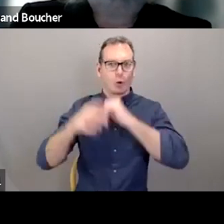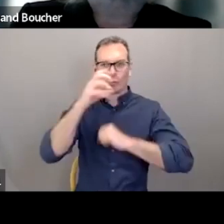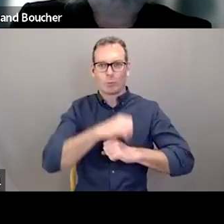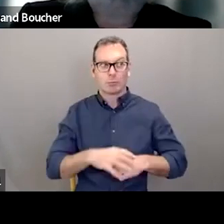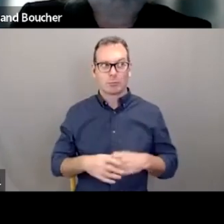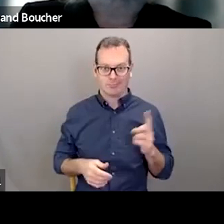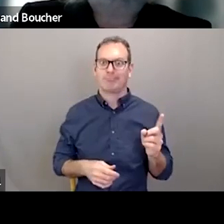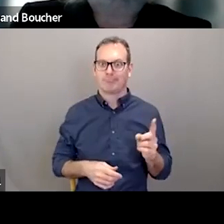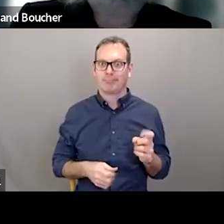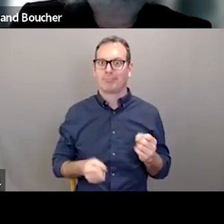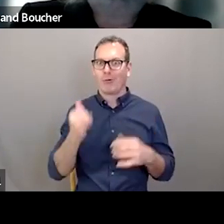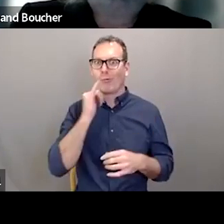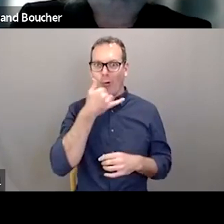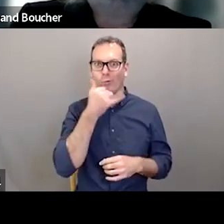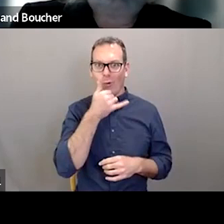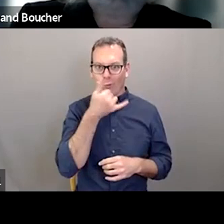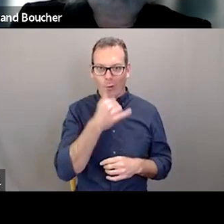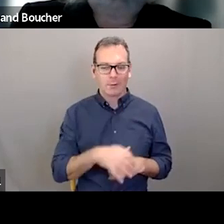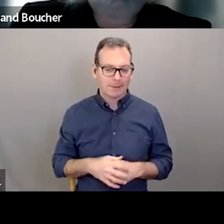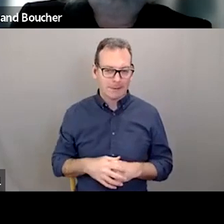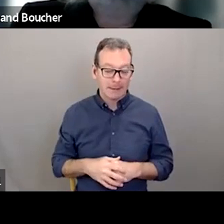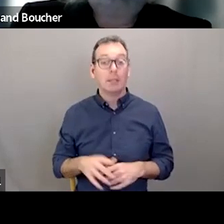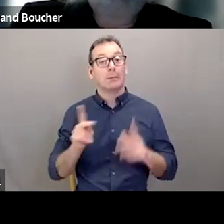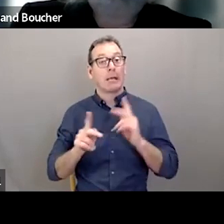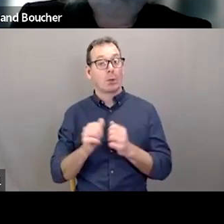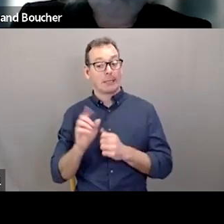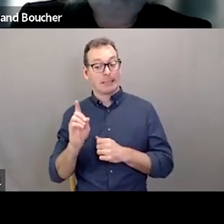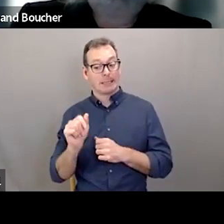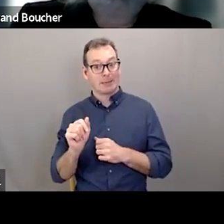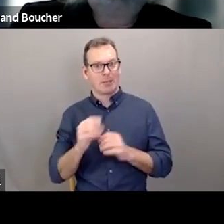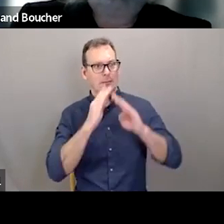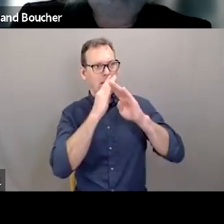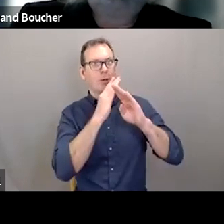a lot of barriers that people with disability experience while they're looking for jobs that